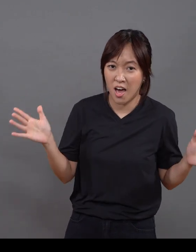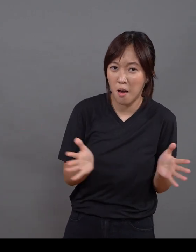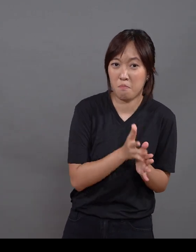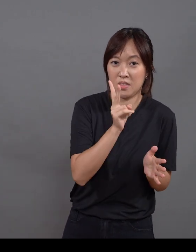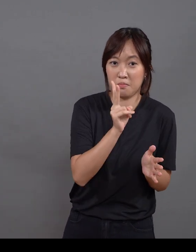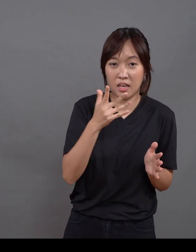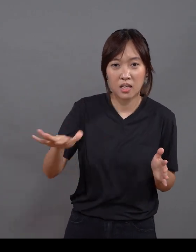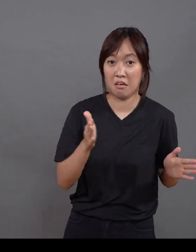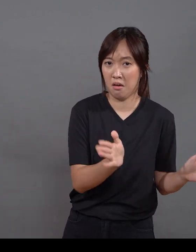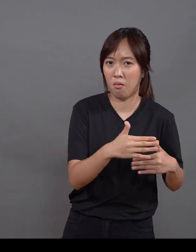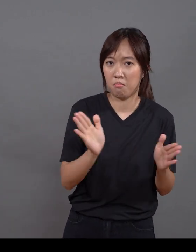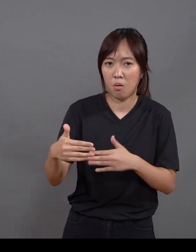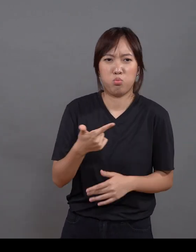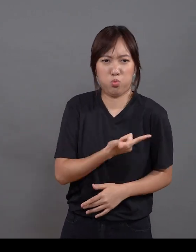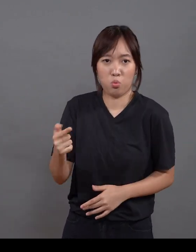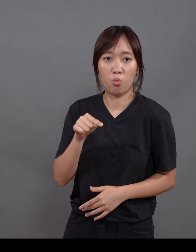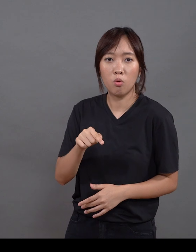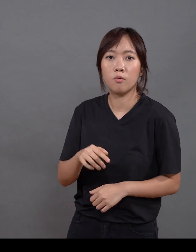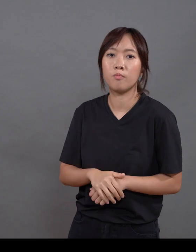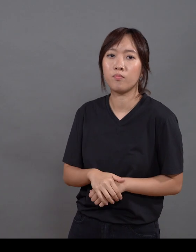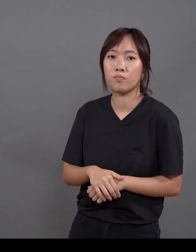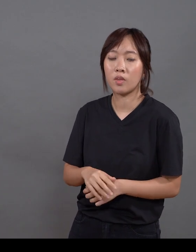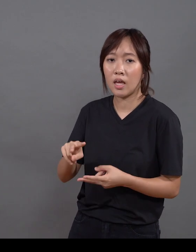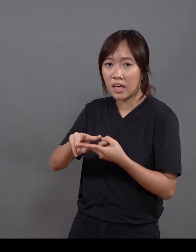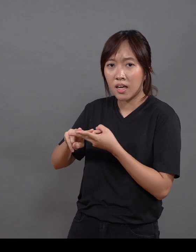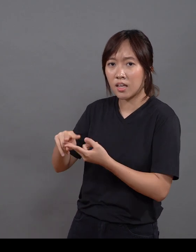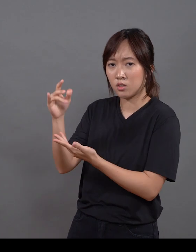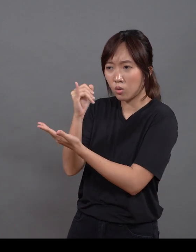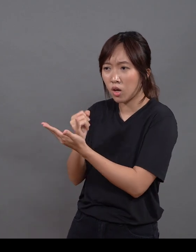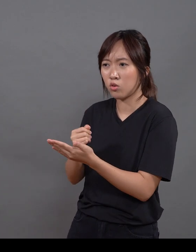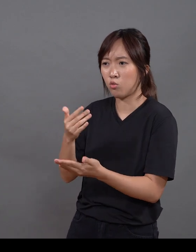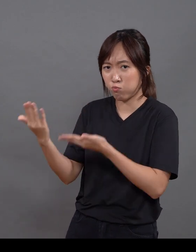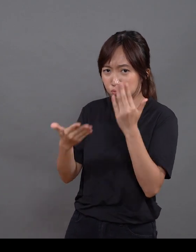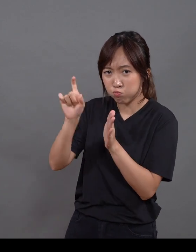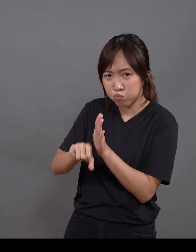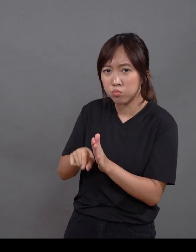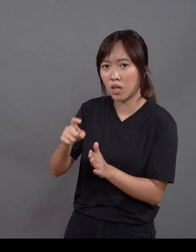contains over 200 boxes of items It’s large in scale and we can see that